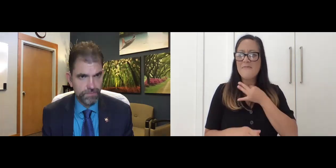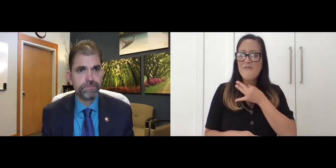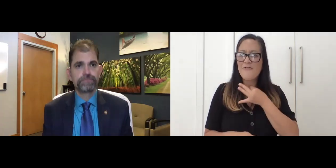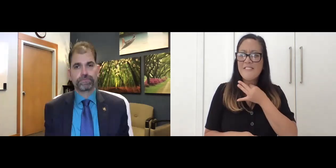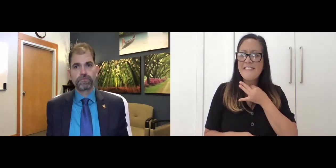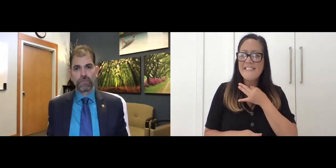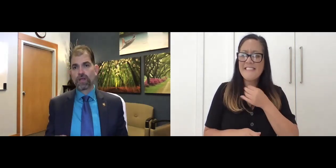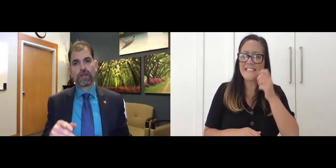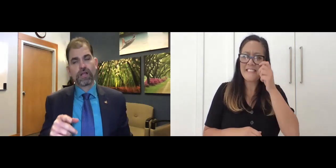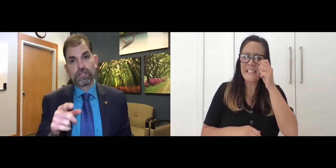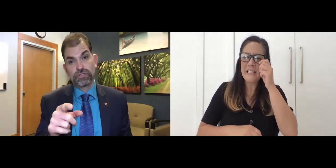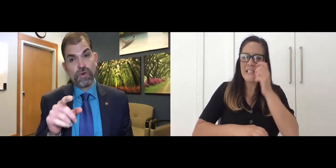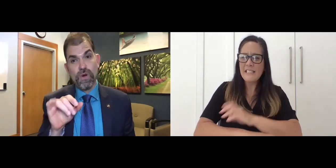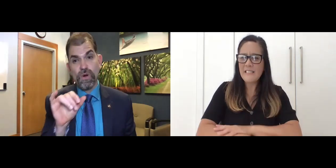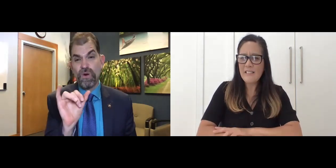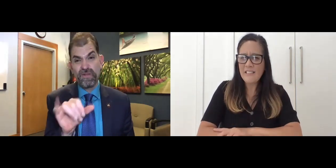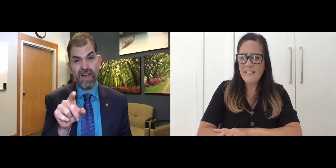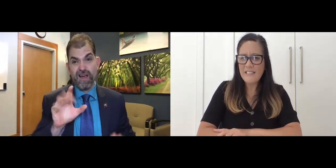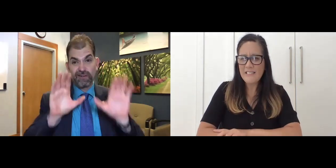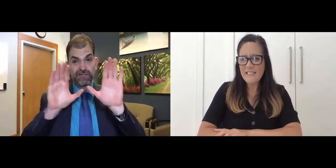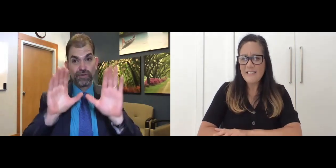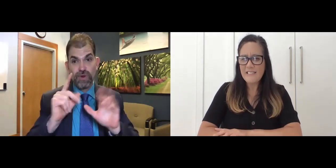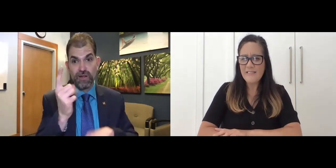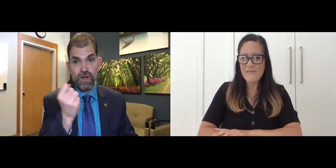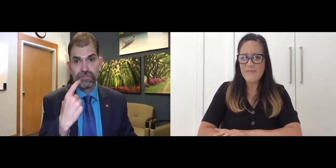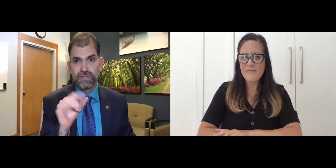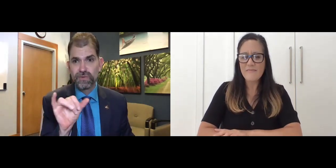really it's I need to know. I mean can you explain how that might work?